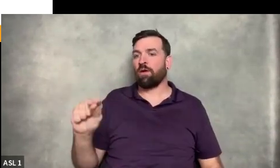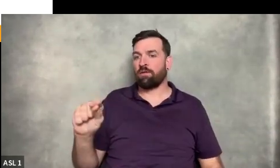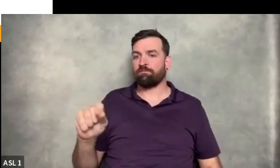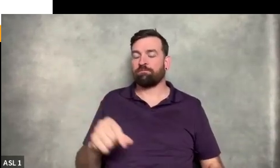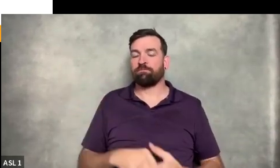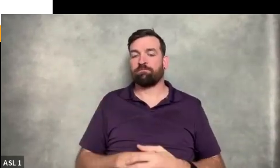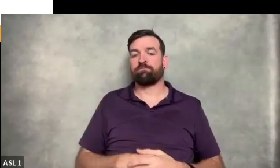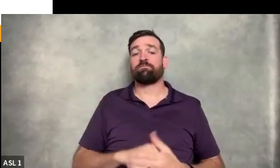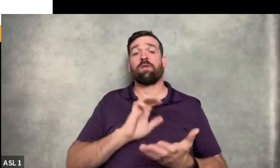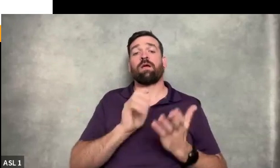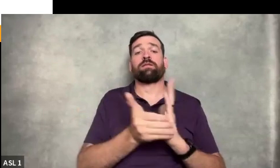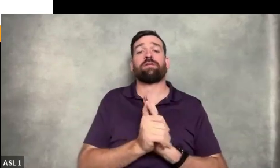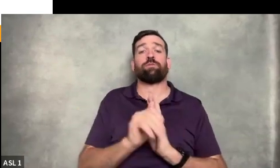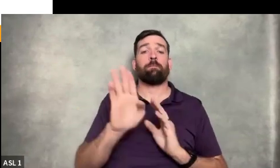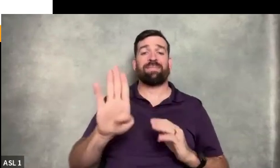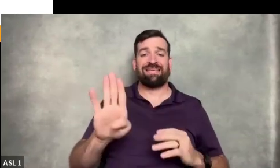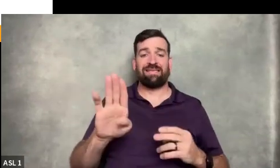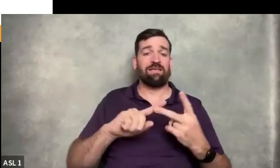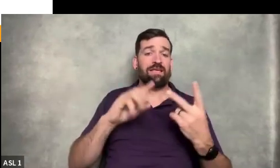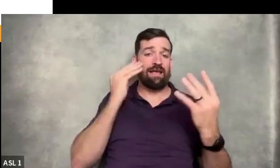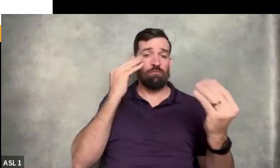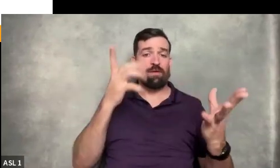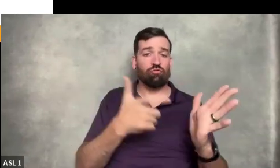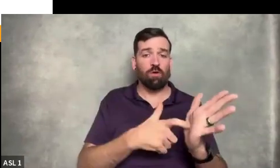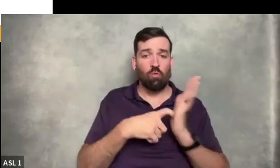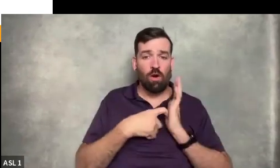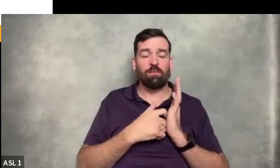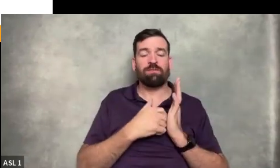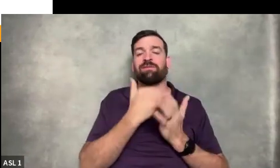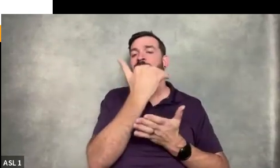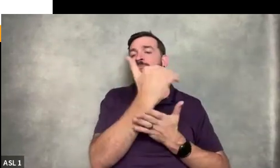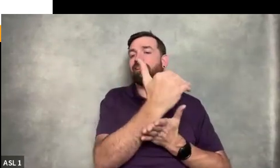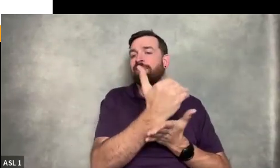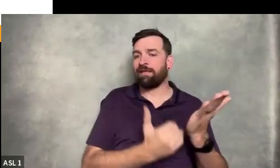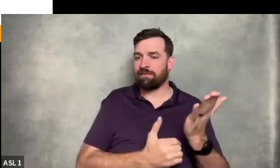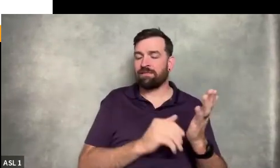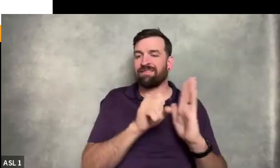Attachment B Information Requirements is a list of items to which states must provide a detailed